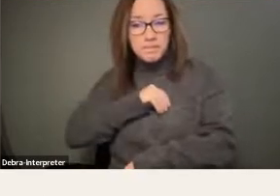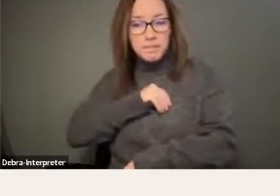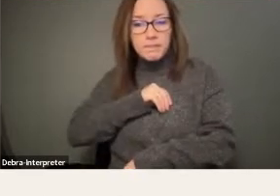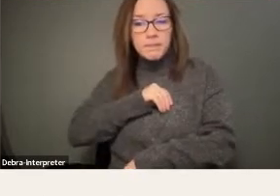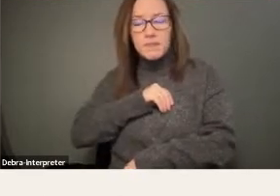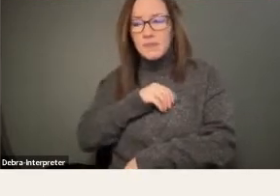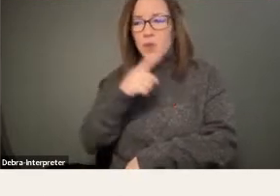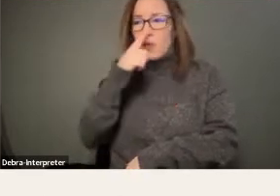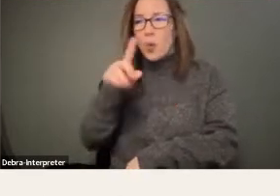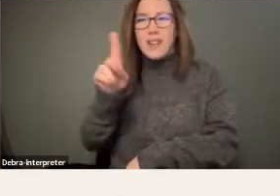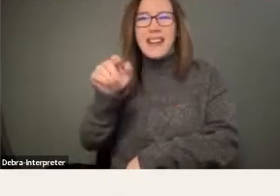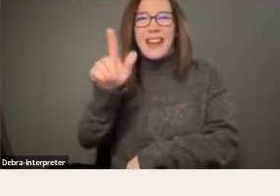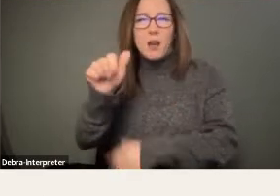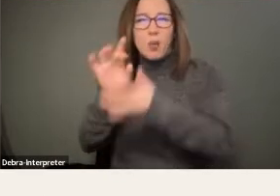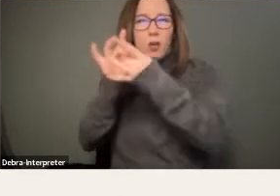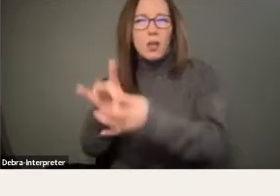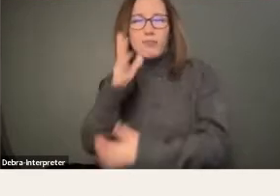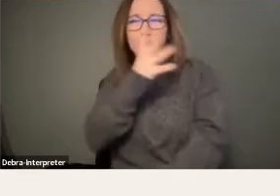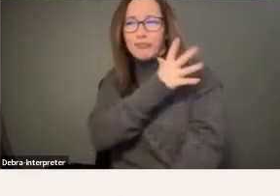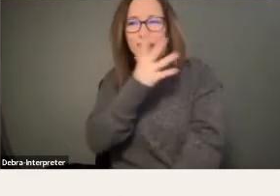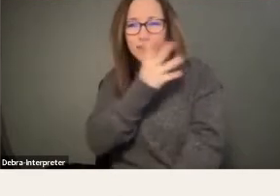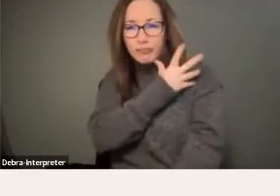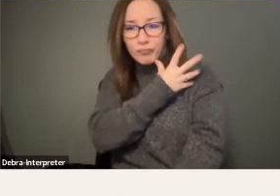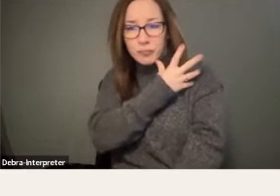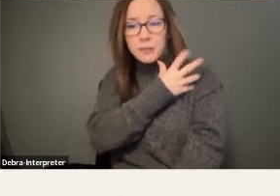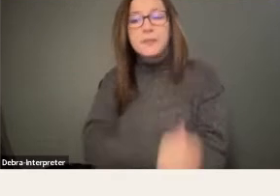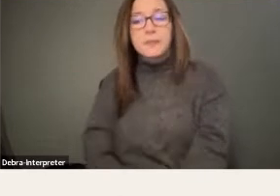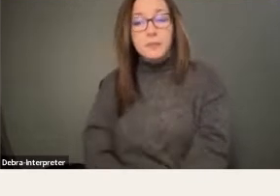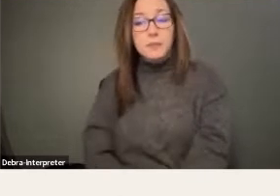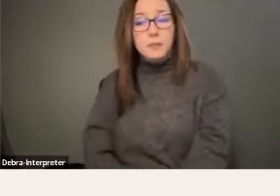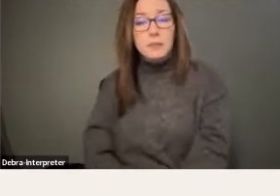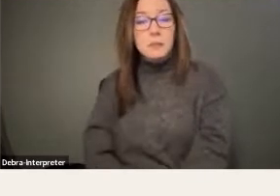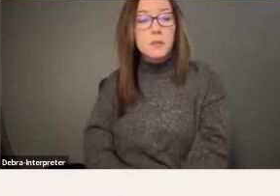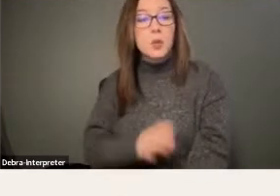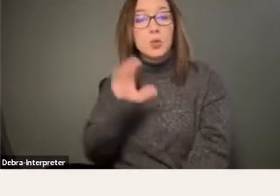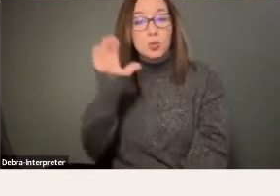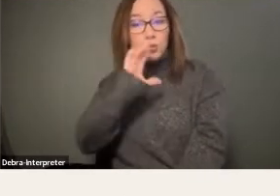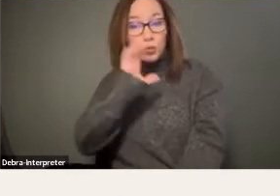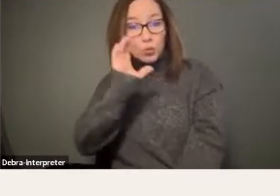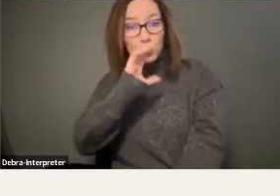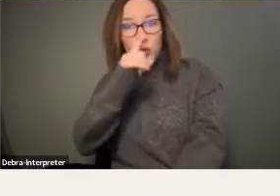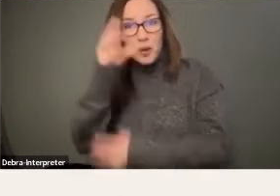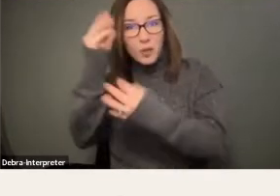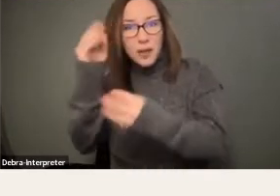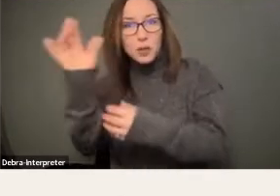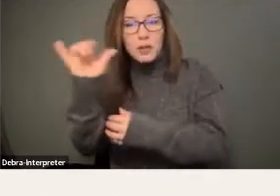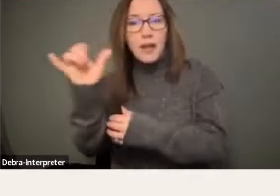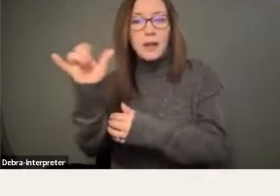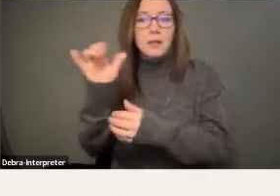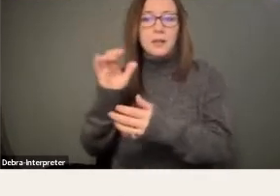institutional repositivetory, or the data, we will accept datasets in agriculture Rawl areas. I would